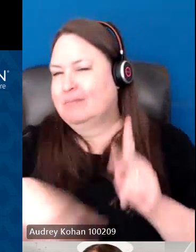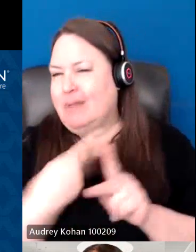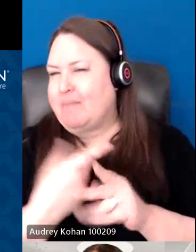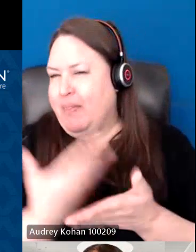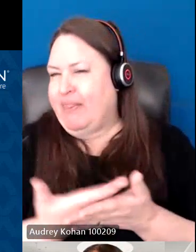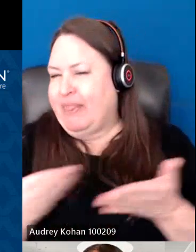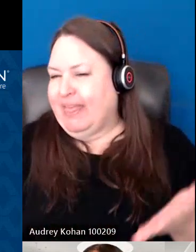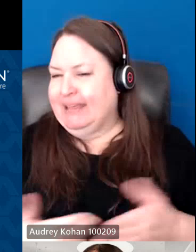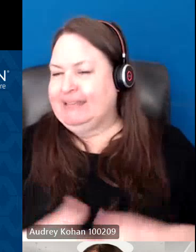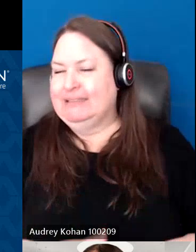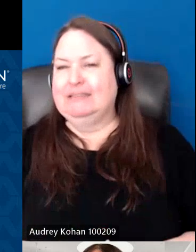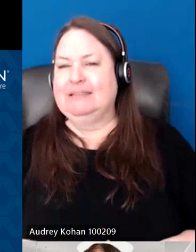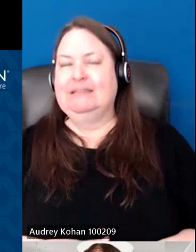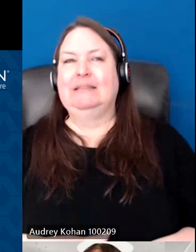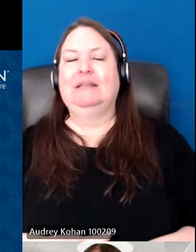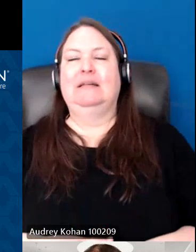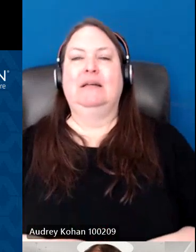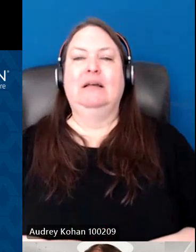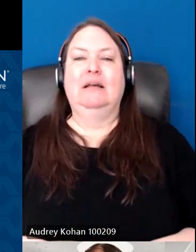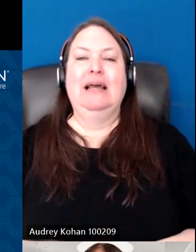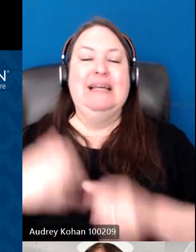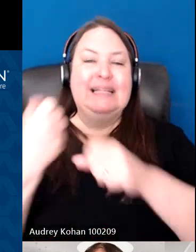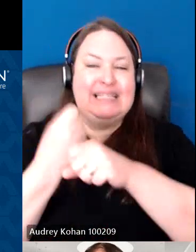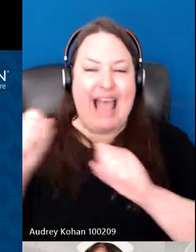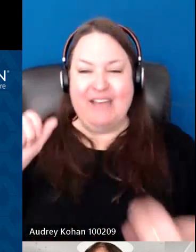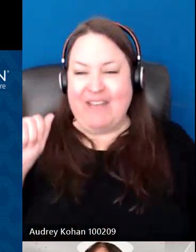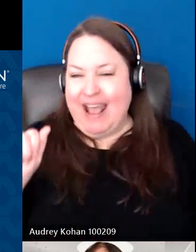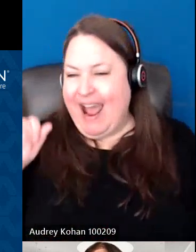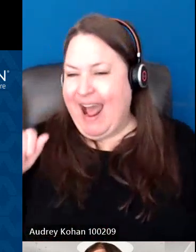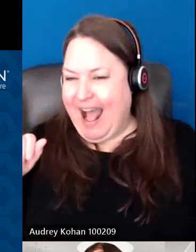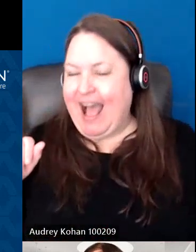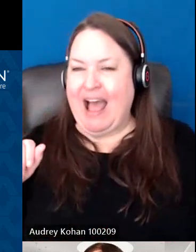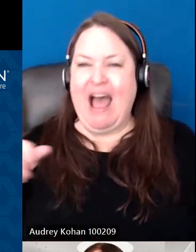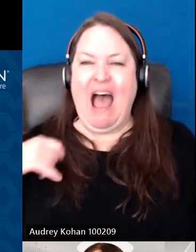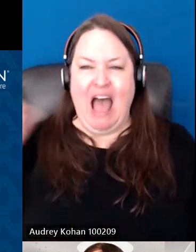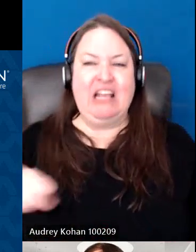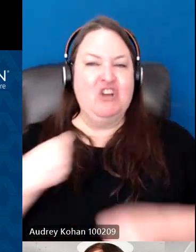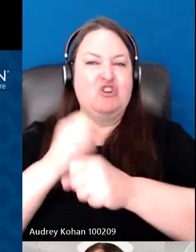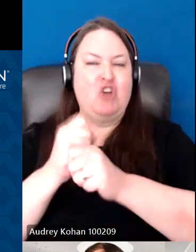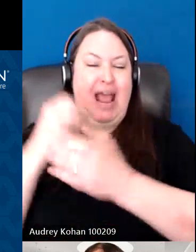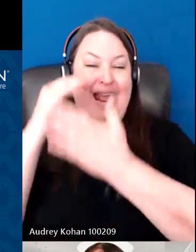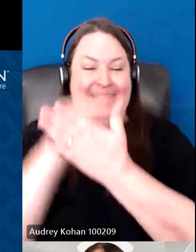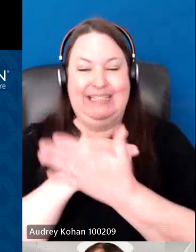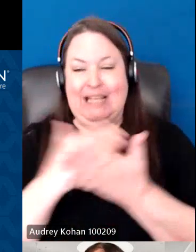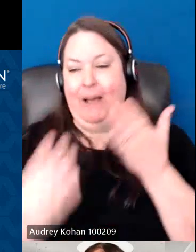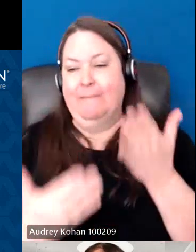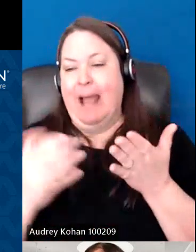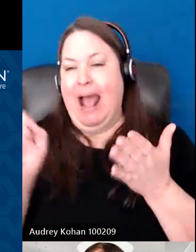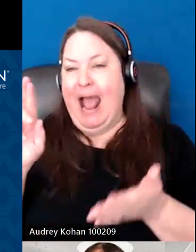um so uh and then safe AI um I can create a list that maybe Eric can share with the uh